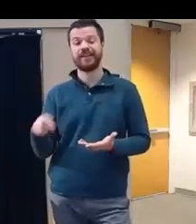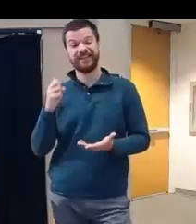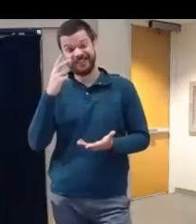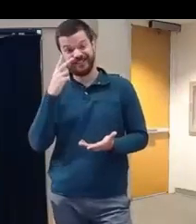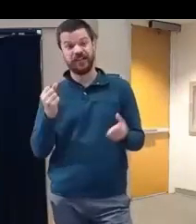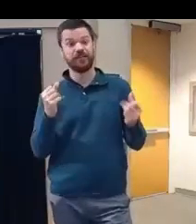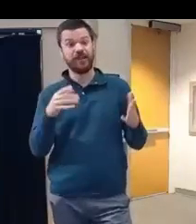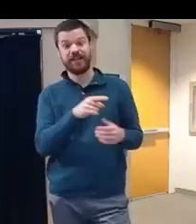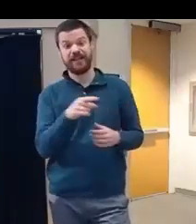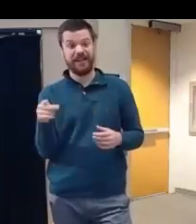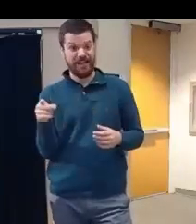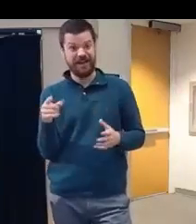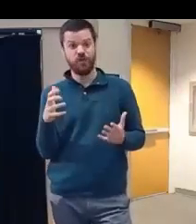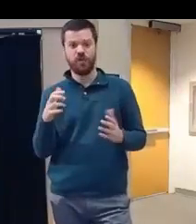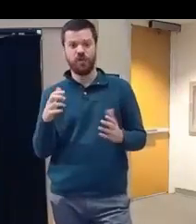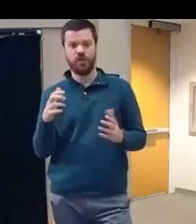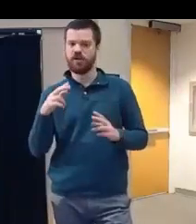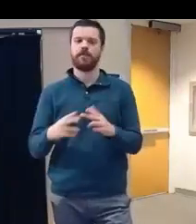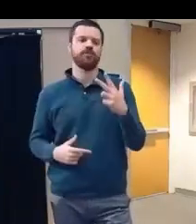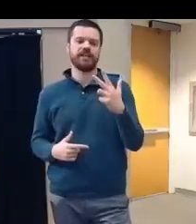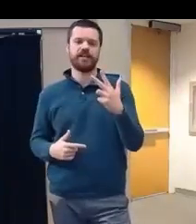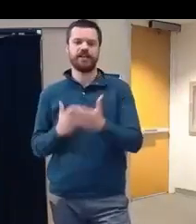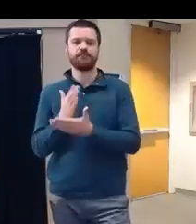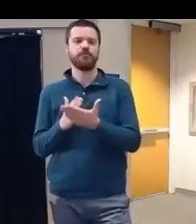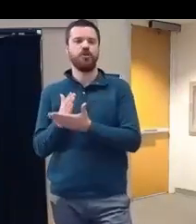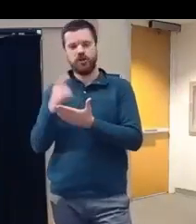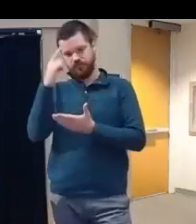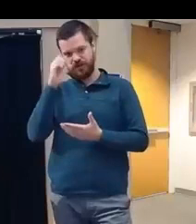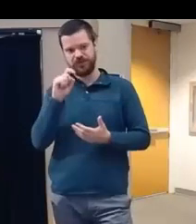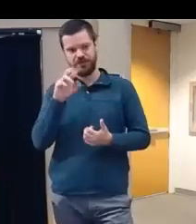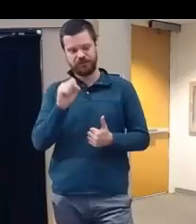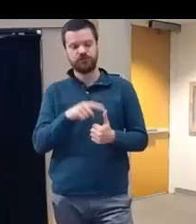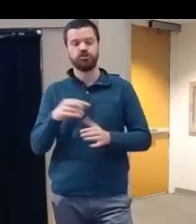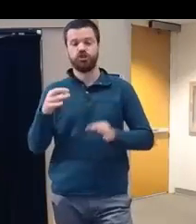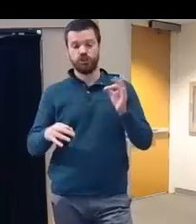lot of them wanted help with the top three aspects of mental status exam was judgment affect insight